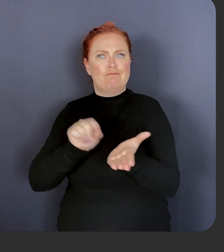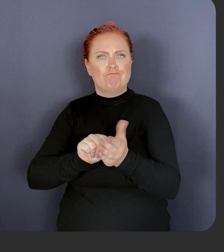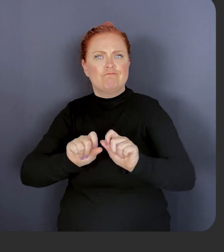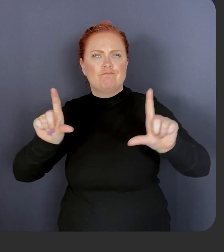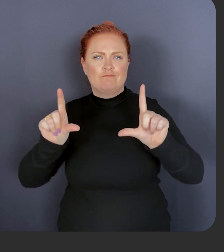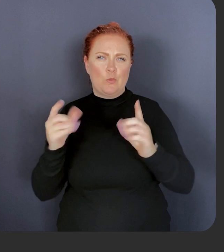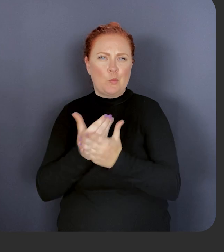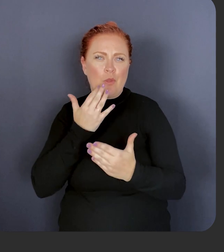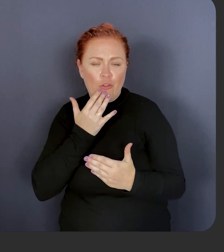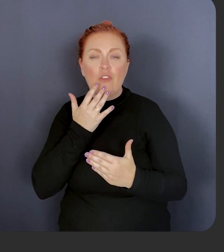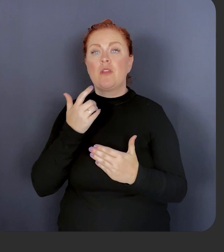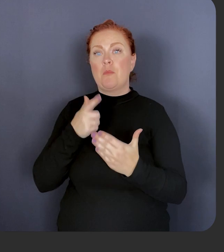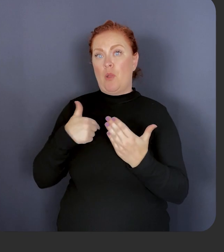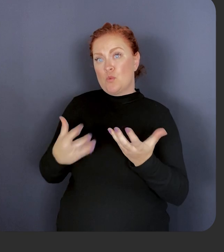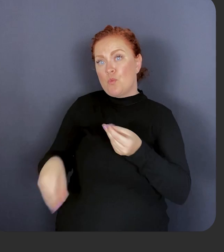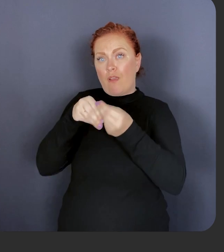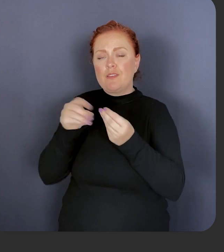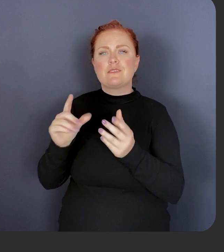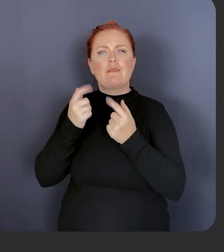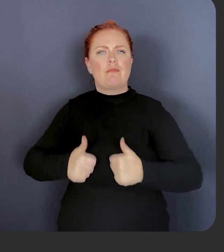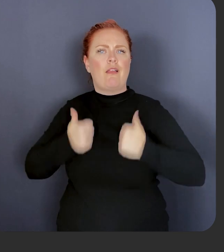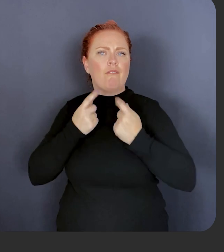And what I want to add here is this LiveAnnouncer attribute.